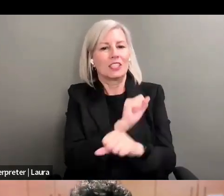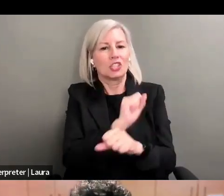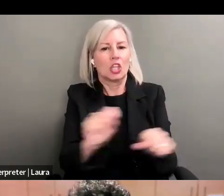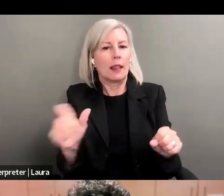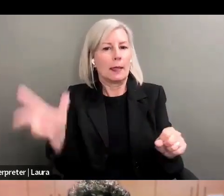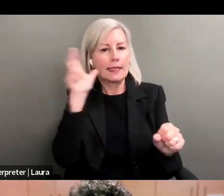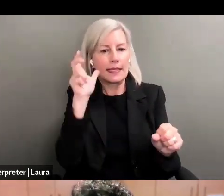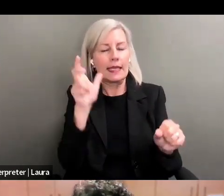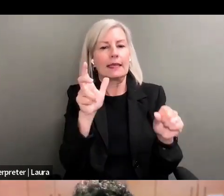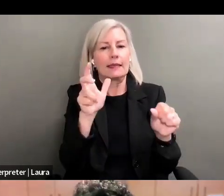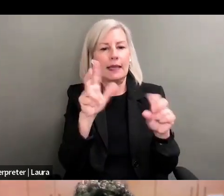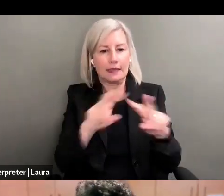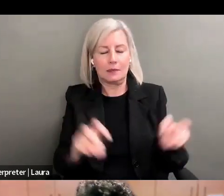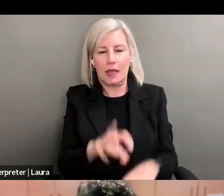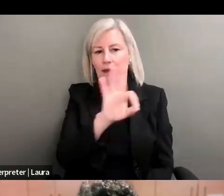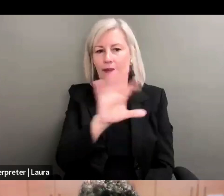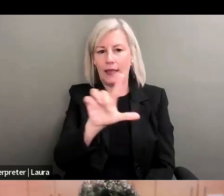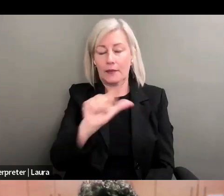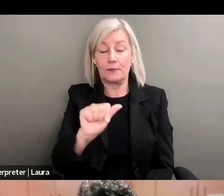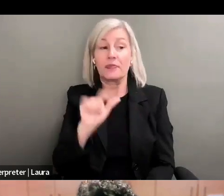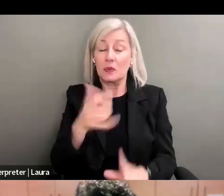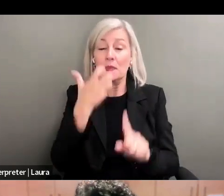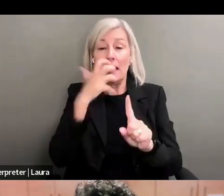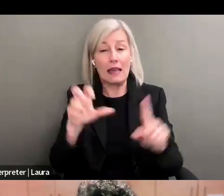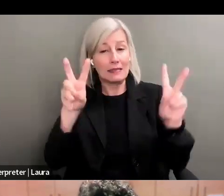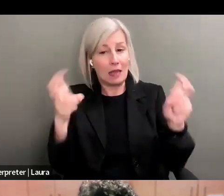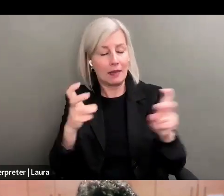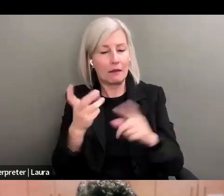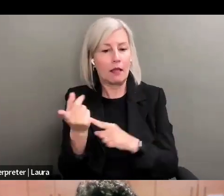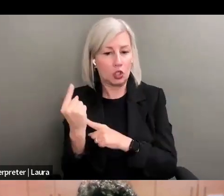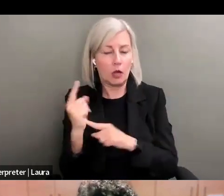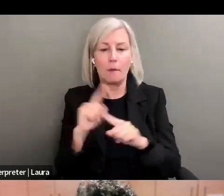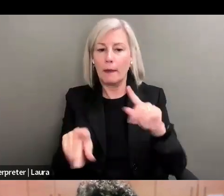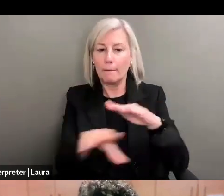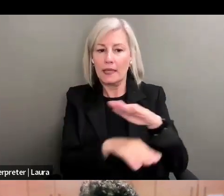This was kind of more of a hot topic last year, but basically for lots of years,